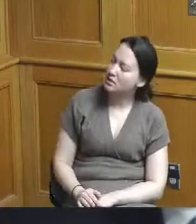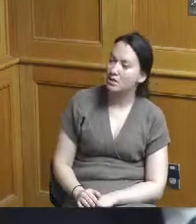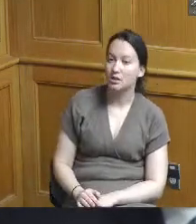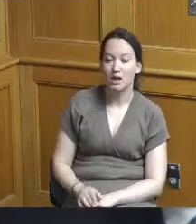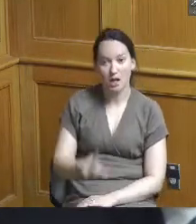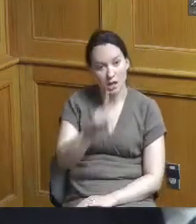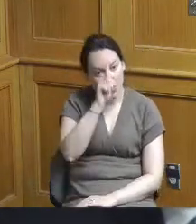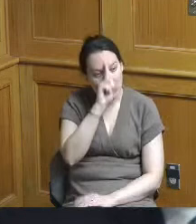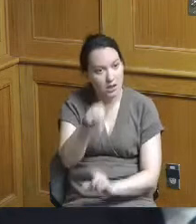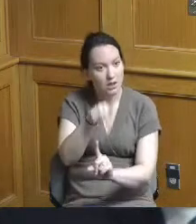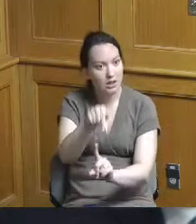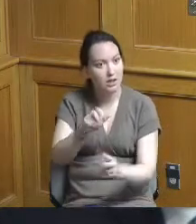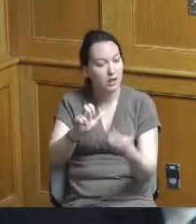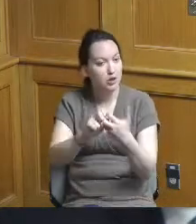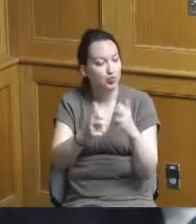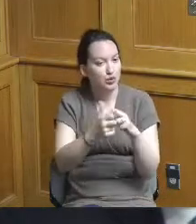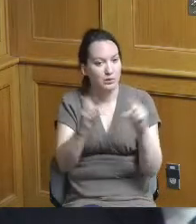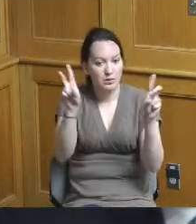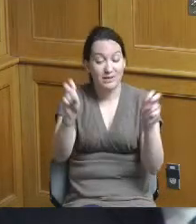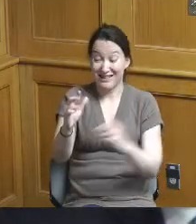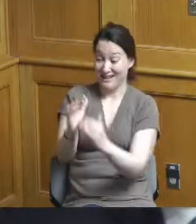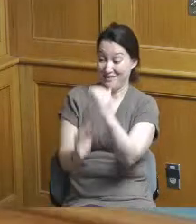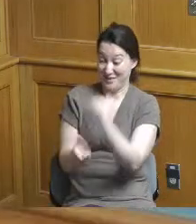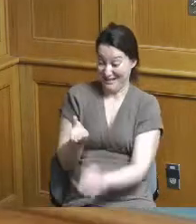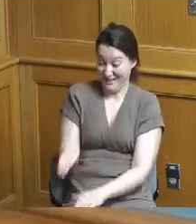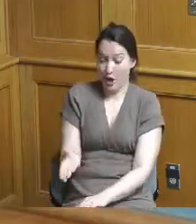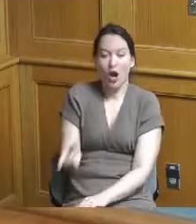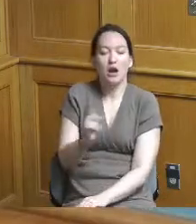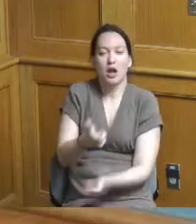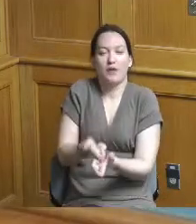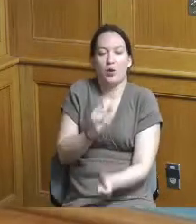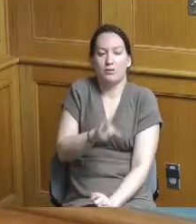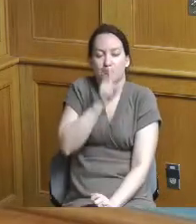think that was the issue if they didn't build it there they thought they could avoid paying well